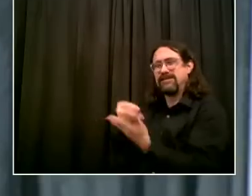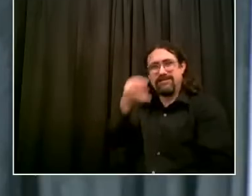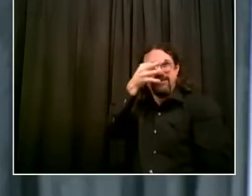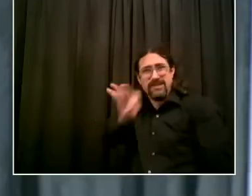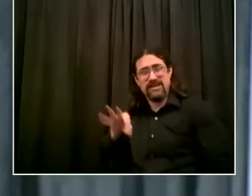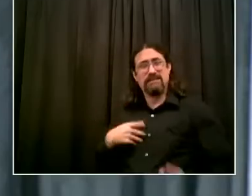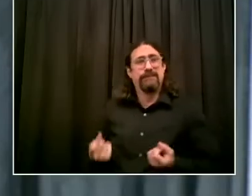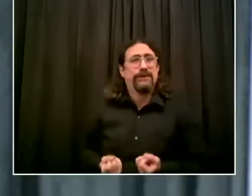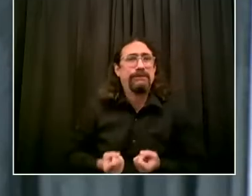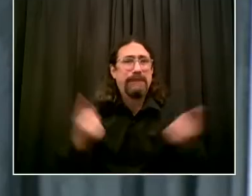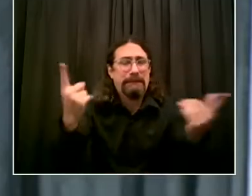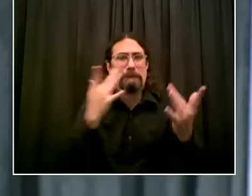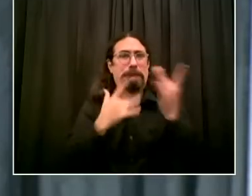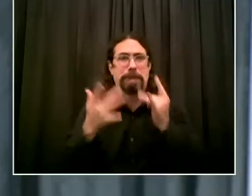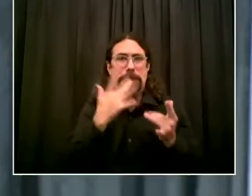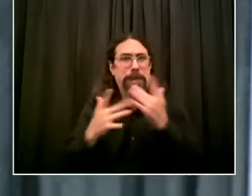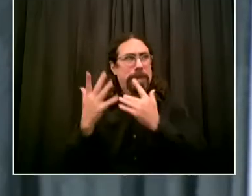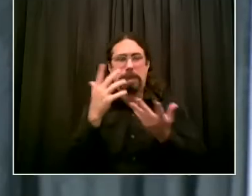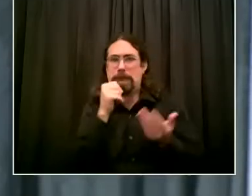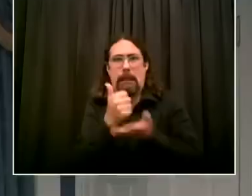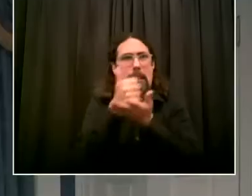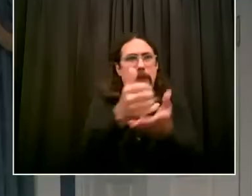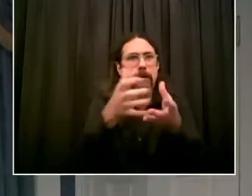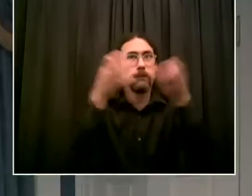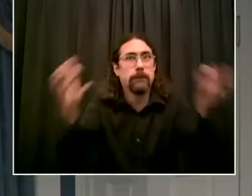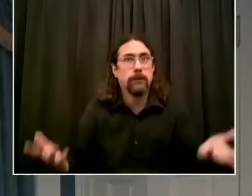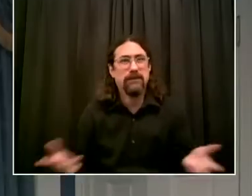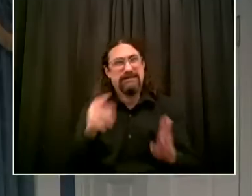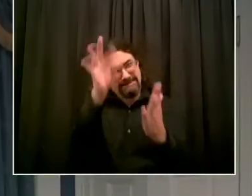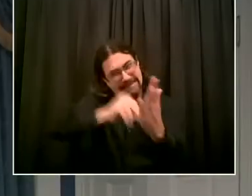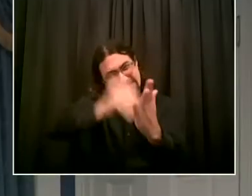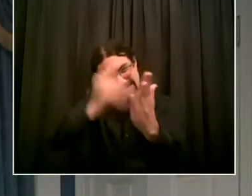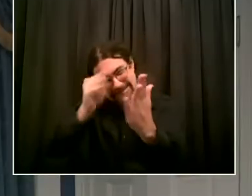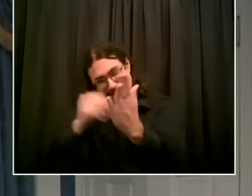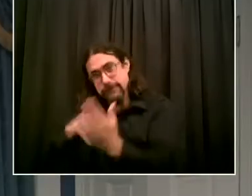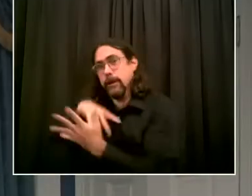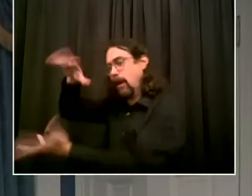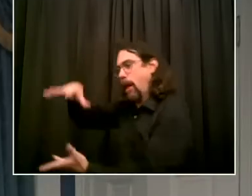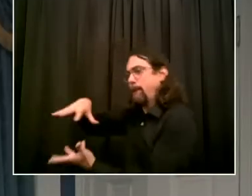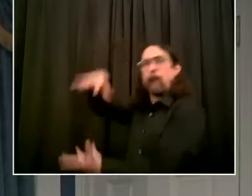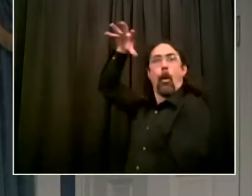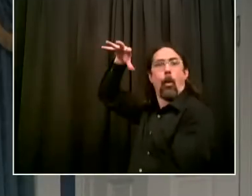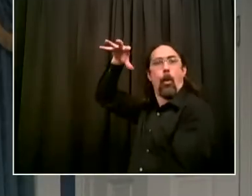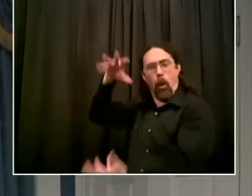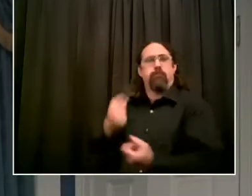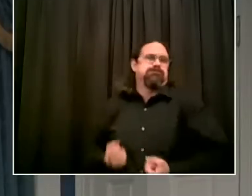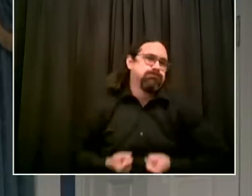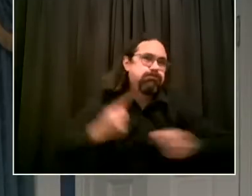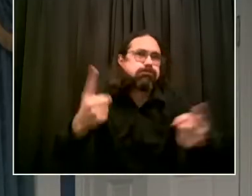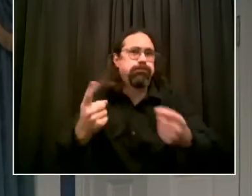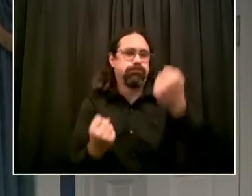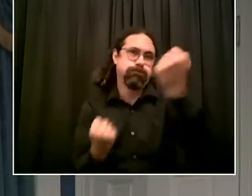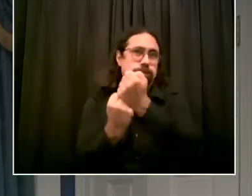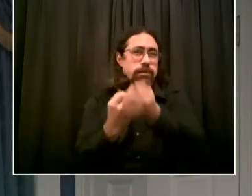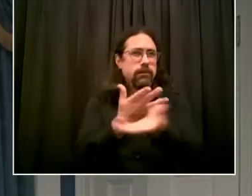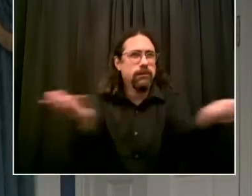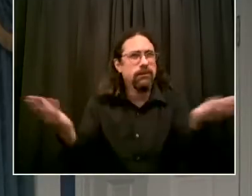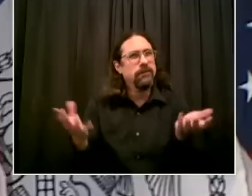LET YOUR FRIENDS, NEIGHBORS, AND COLLEAGUES KNOW. WE CAN DO THIS, , AND WE ARE GETTING SOME